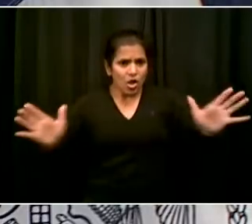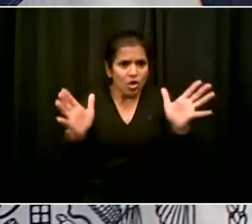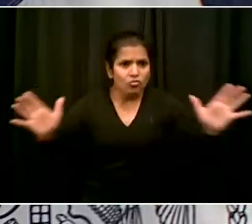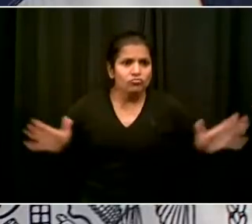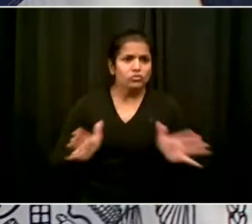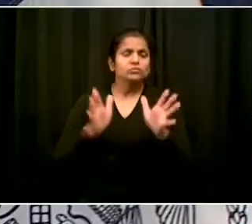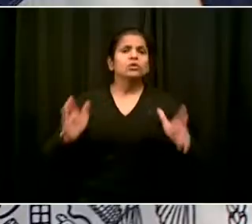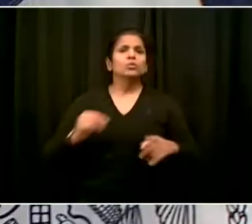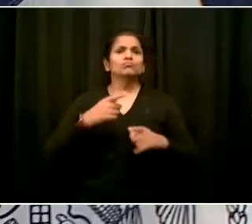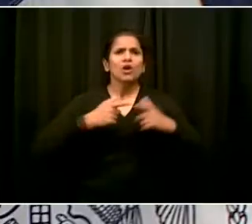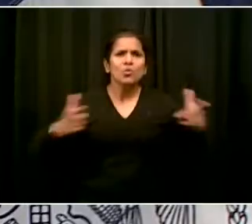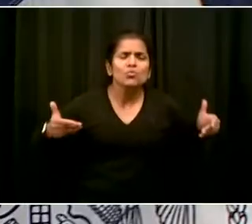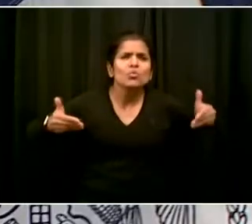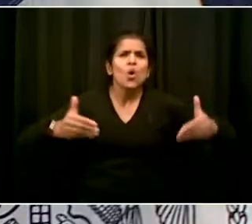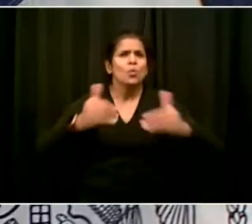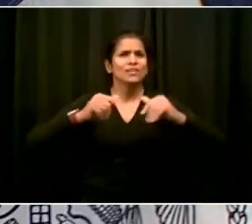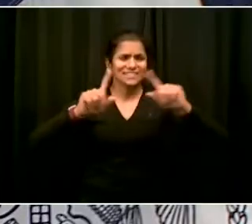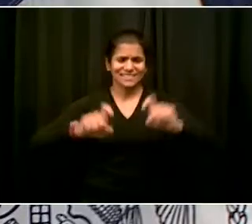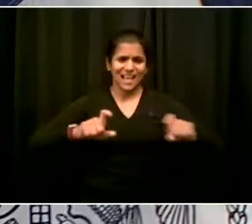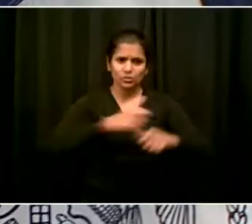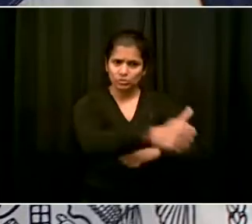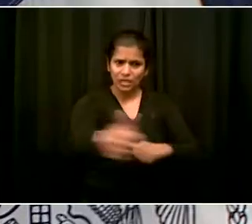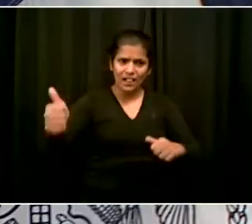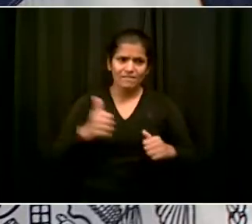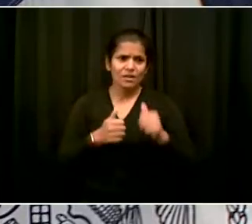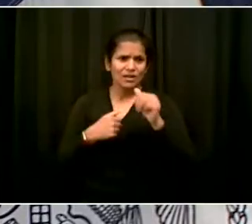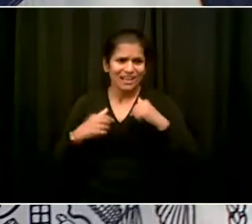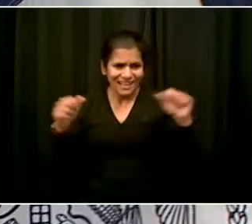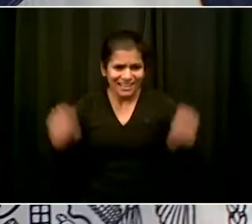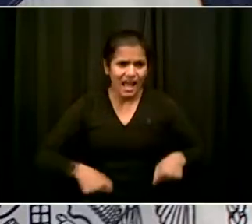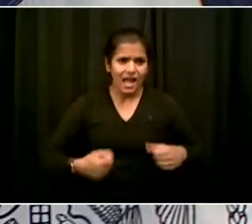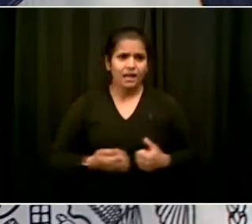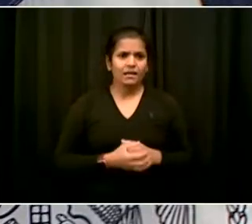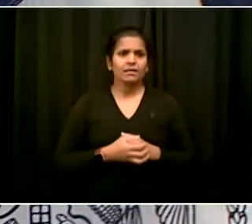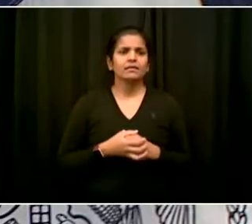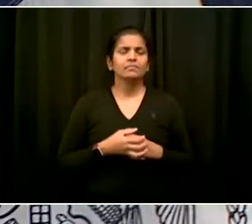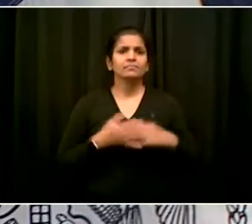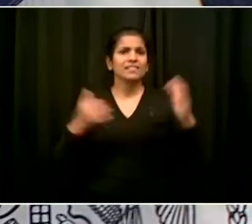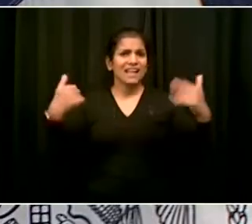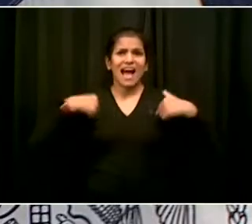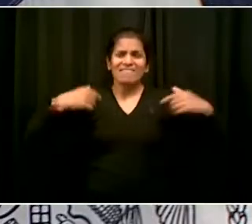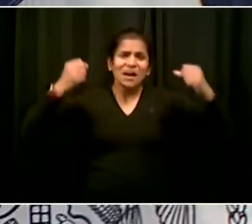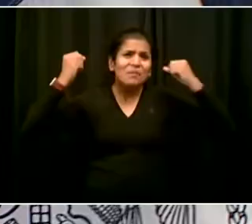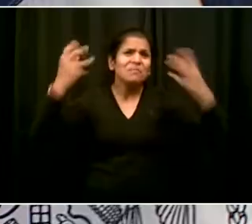TESTING ACROSS THE BOARD. WE CERTAINLY WANT TO